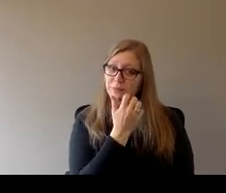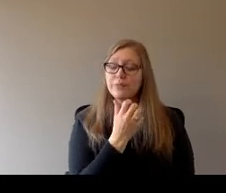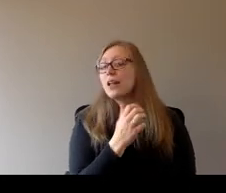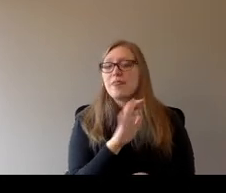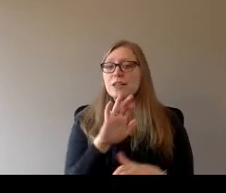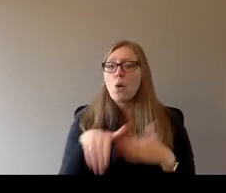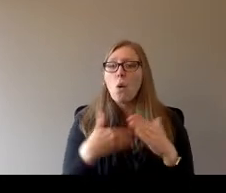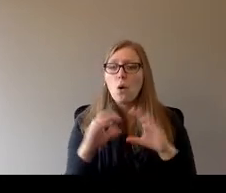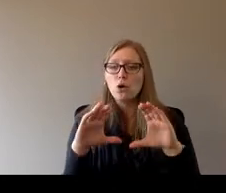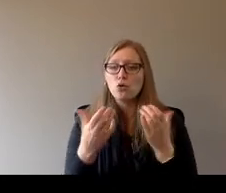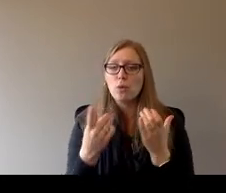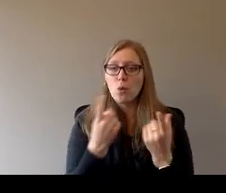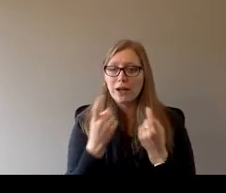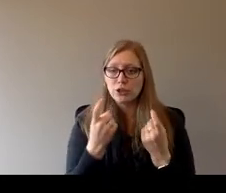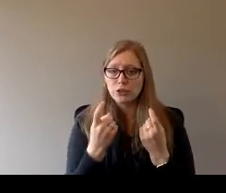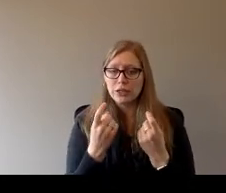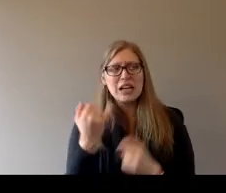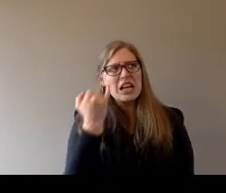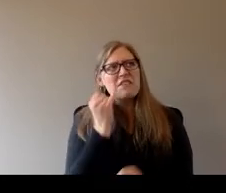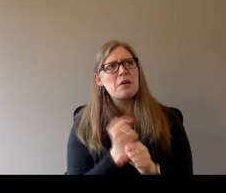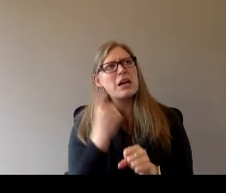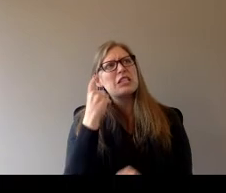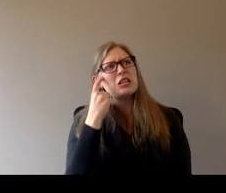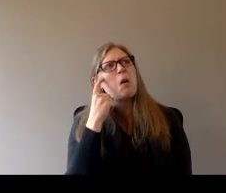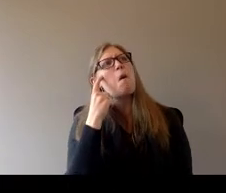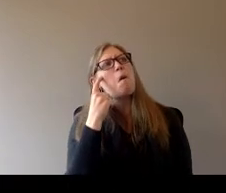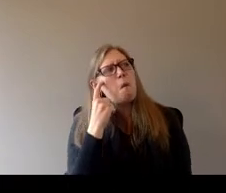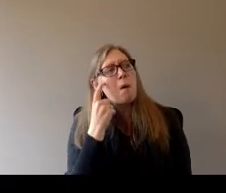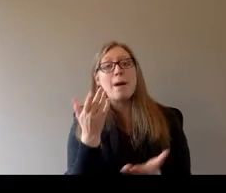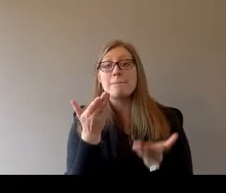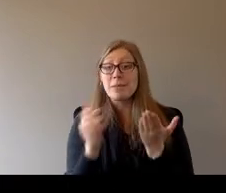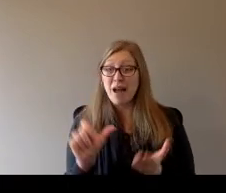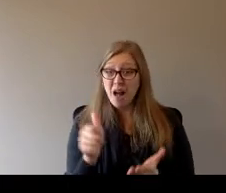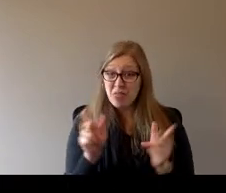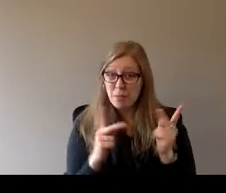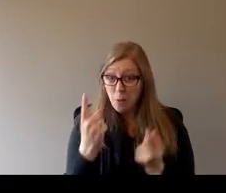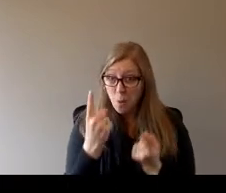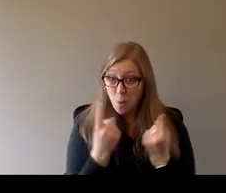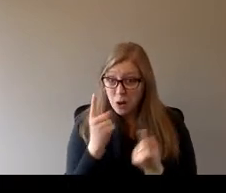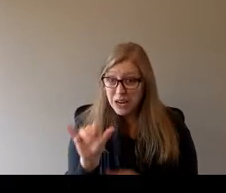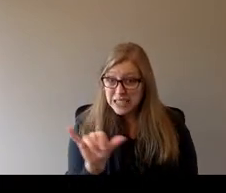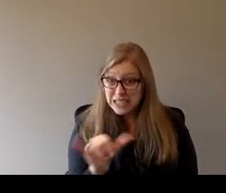So if it makes sense that other people in the class might have that same question, put